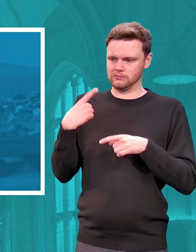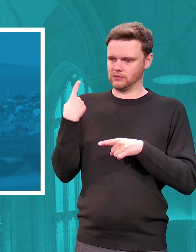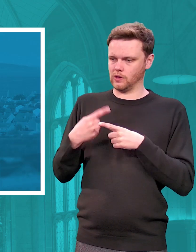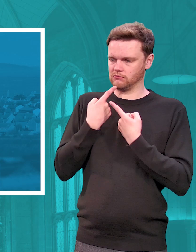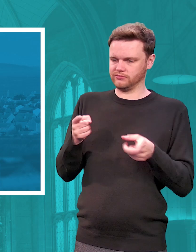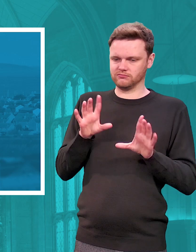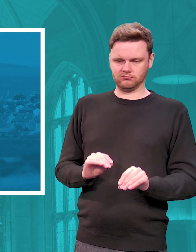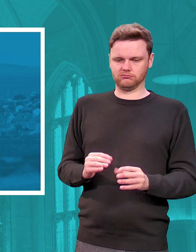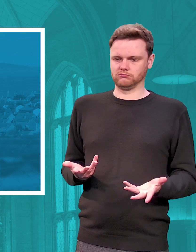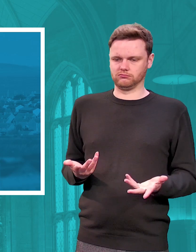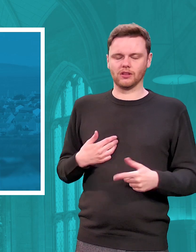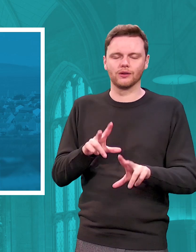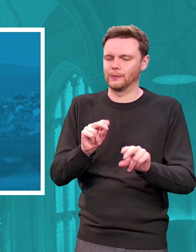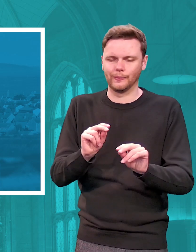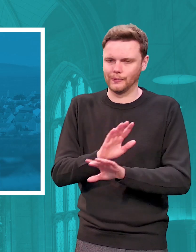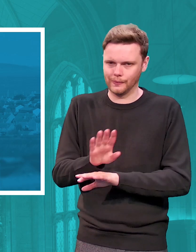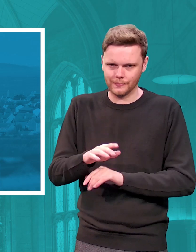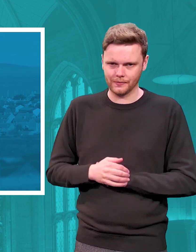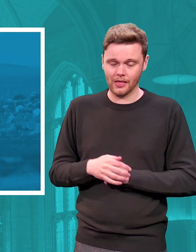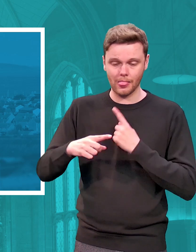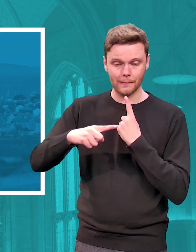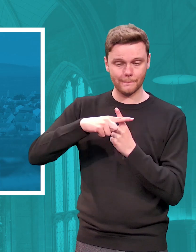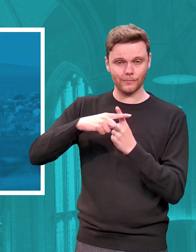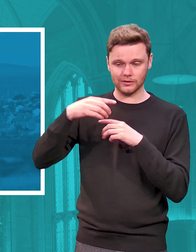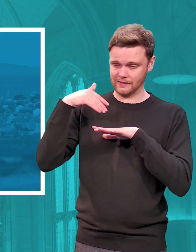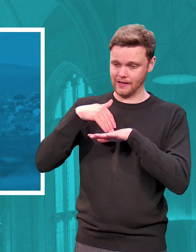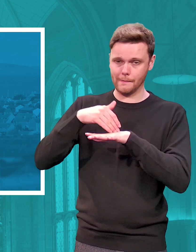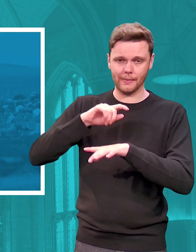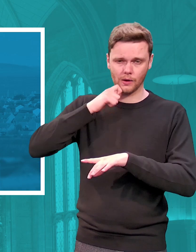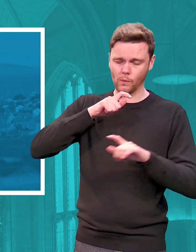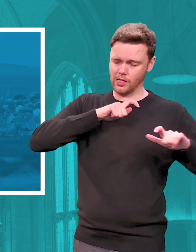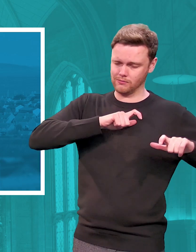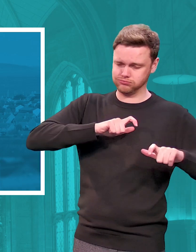It's not. The positive impacts will endure for decades to come.